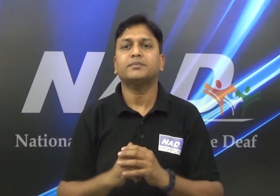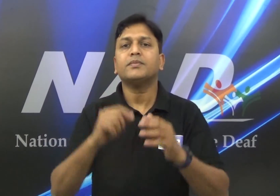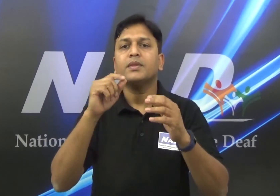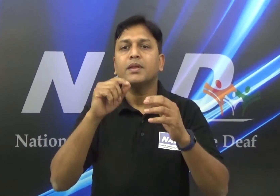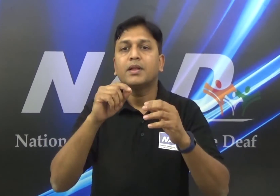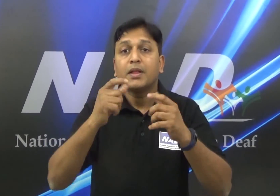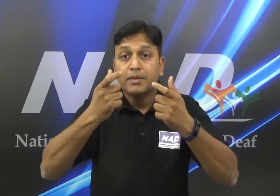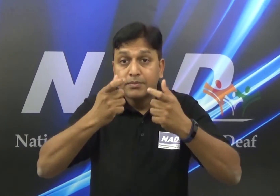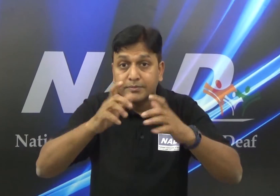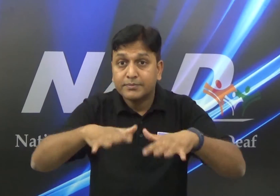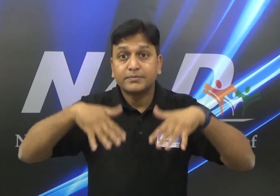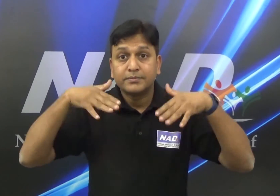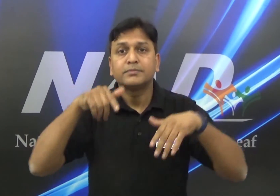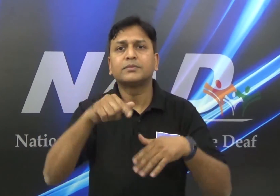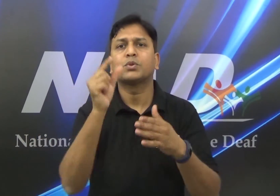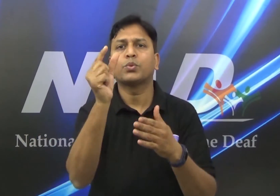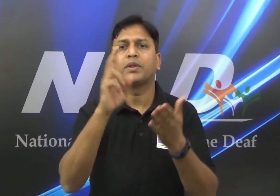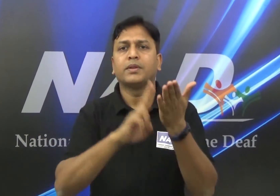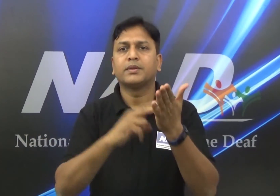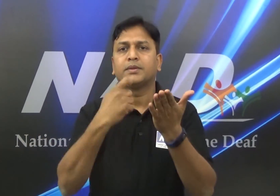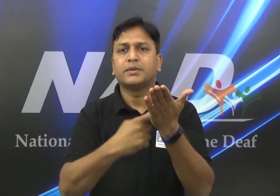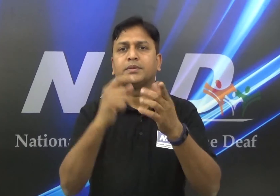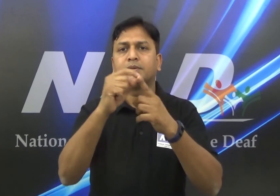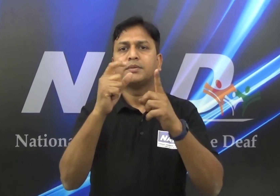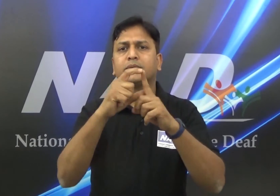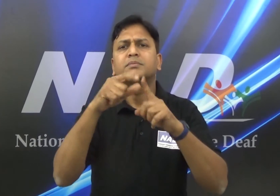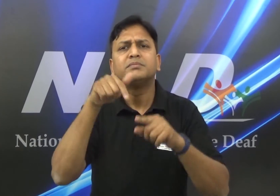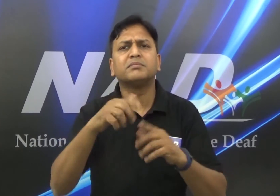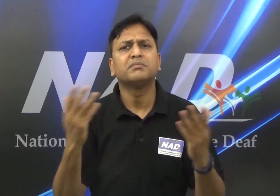What is Conference on UNCRPD?